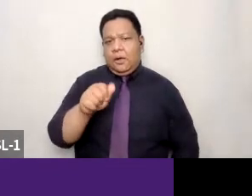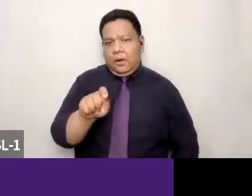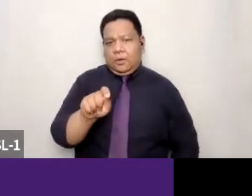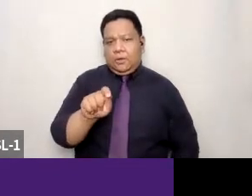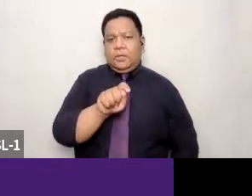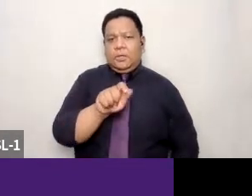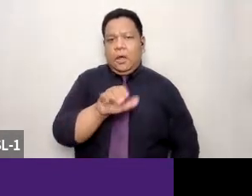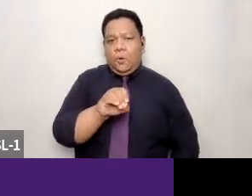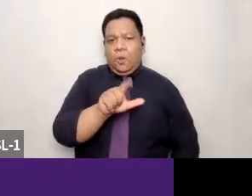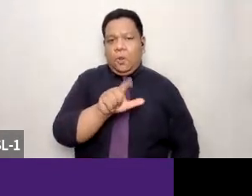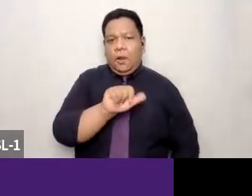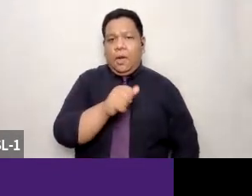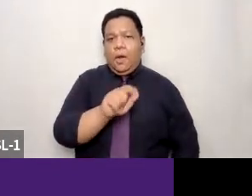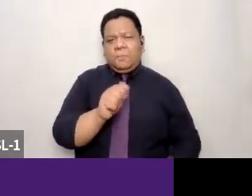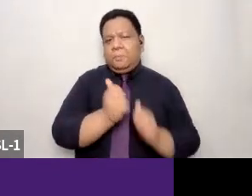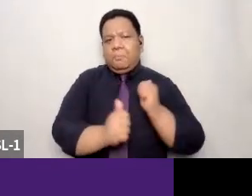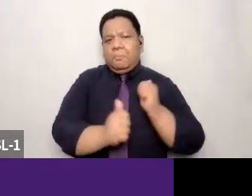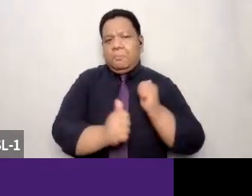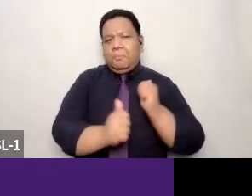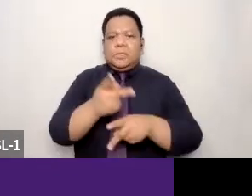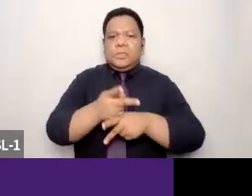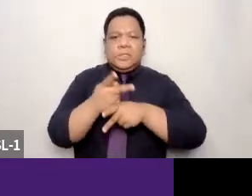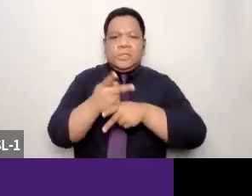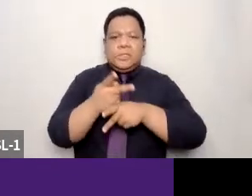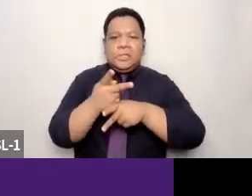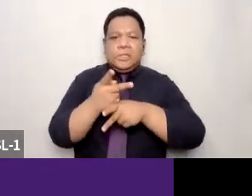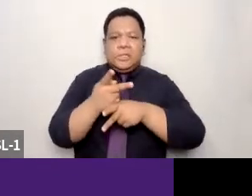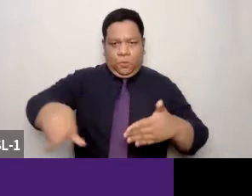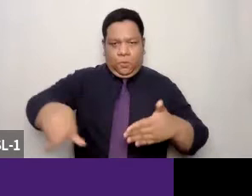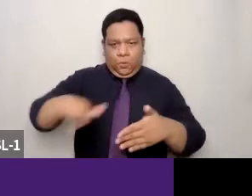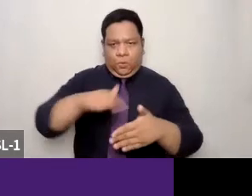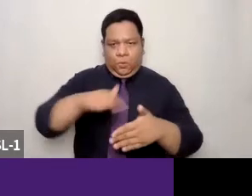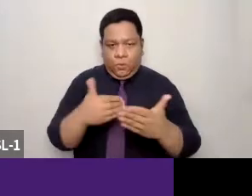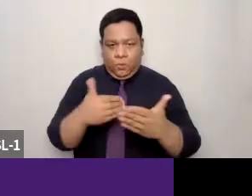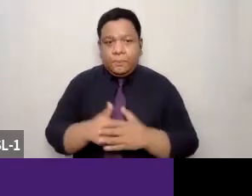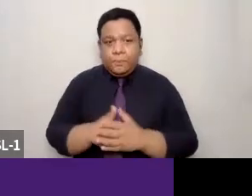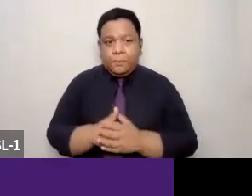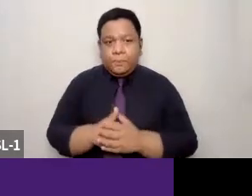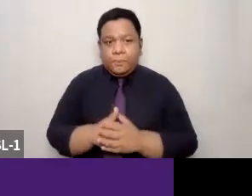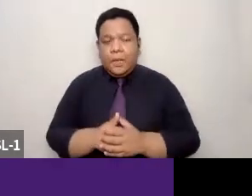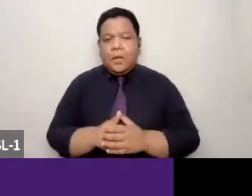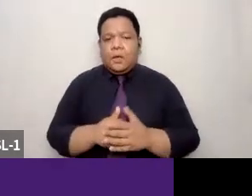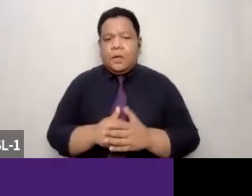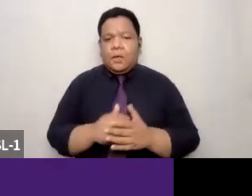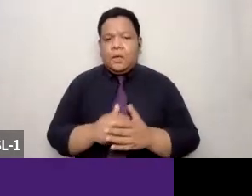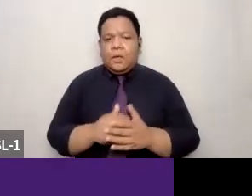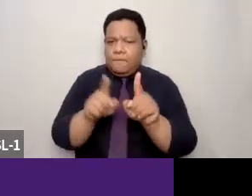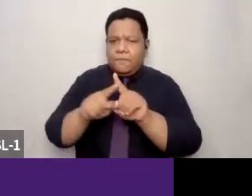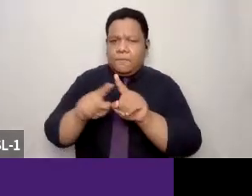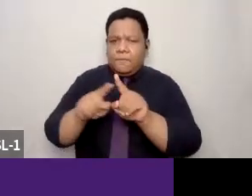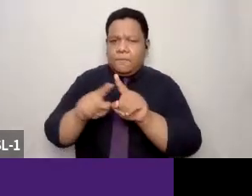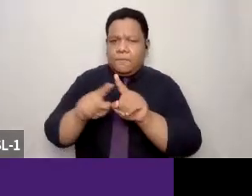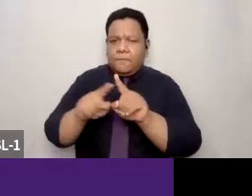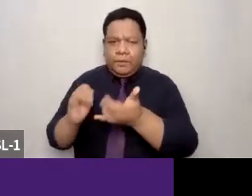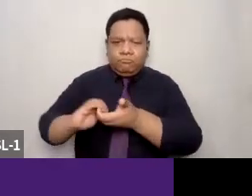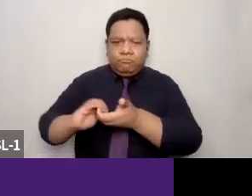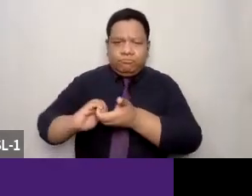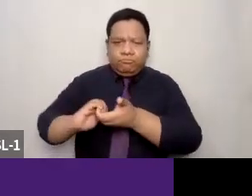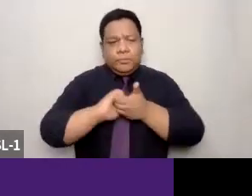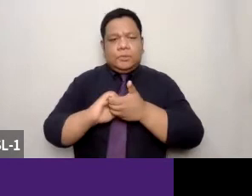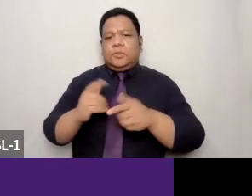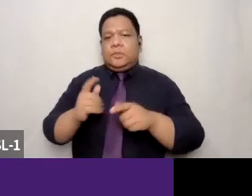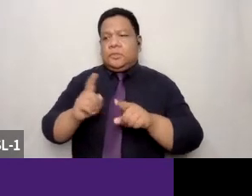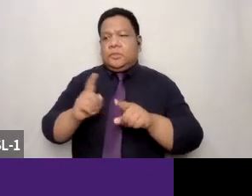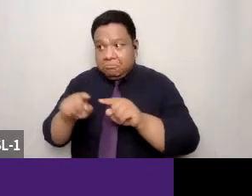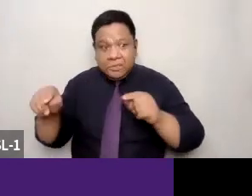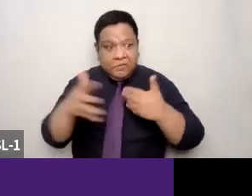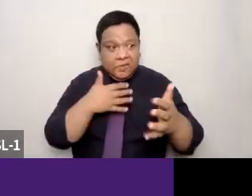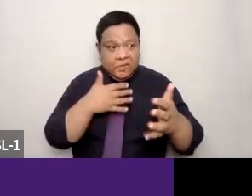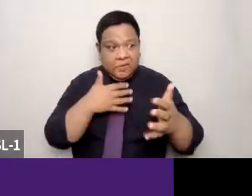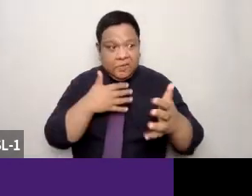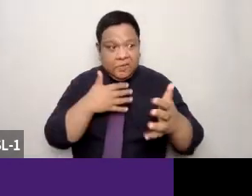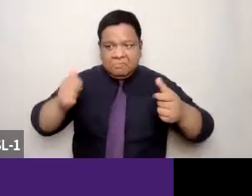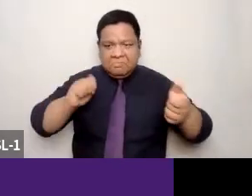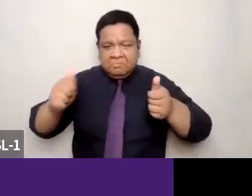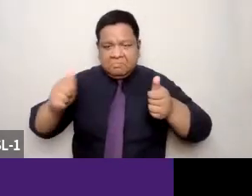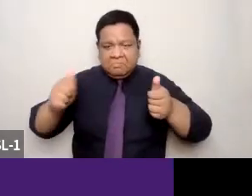It is the unity of the private sector. It was an unprecedented collaboration of multiple companies, even competing brands who have set aside their differences for the future of our country.